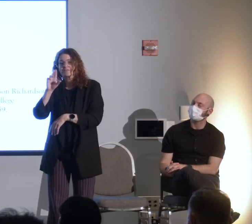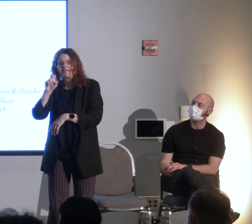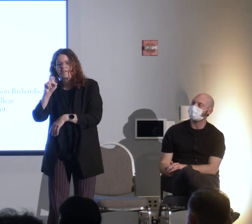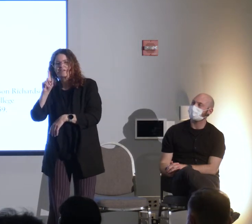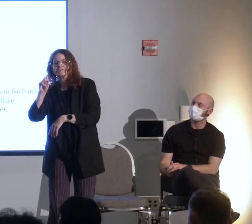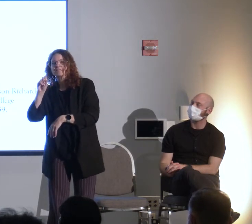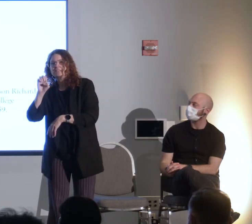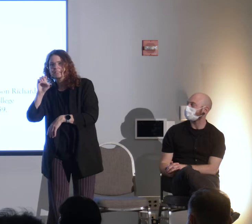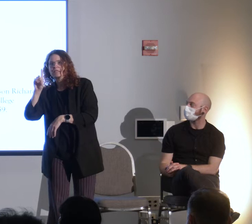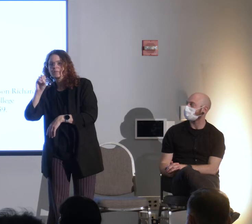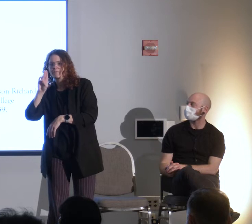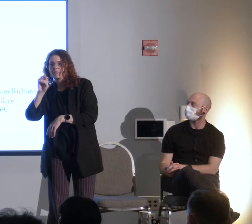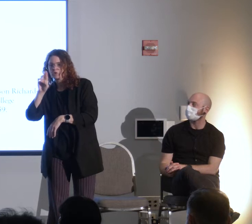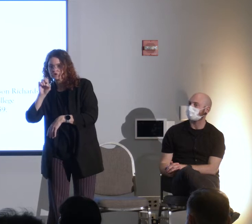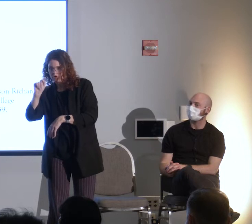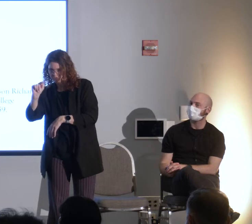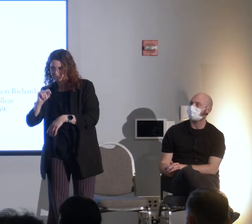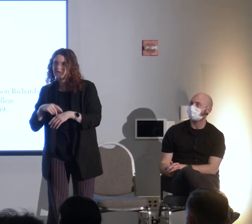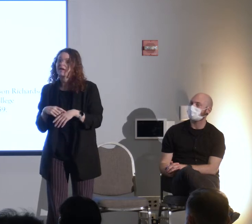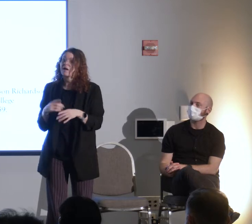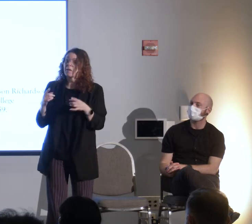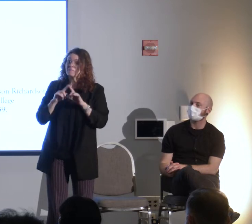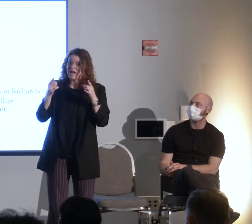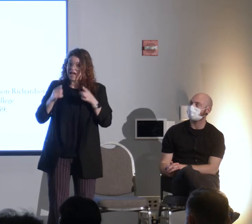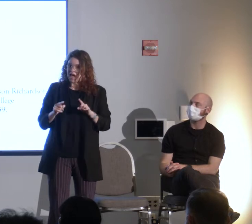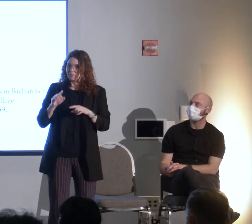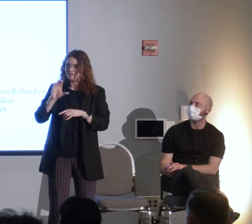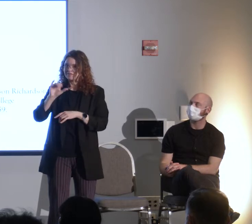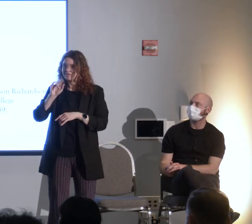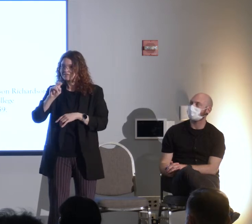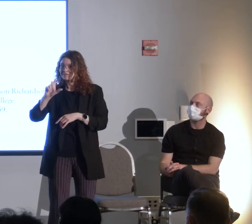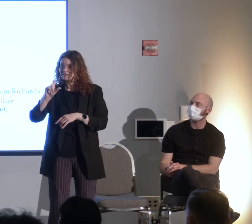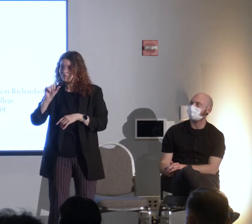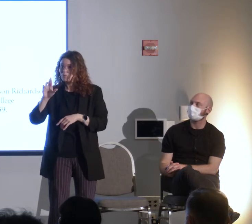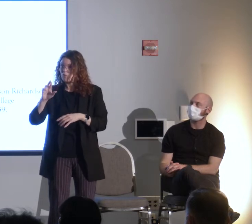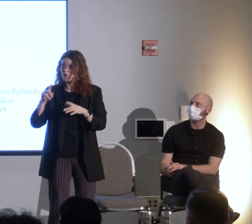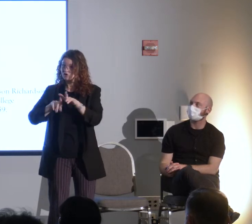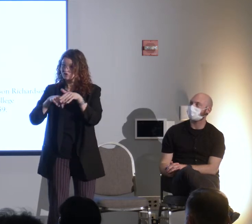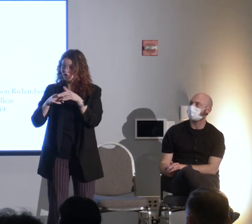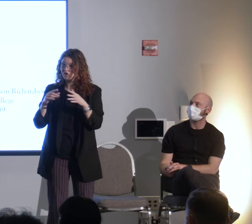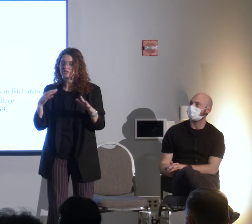that fit in perfectly, except along came the Civil War, and he found himself very much betwixt in between.